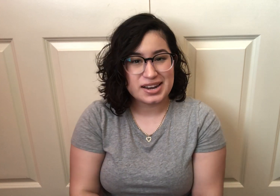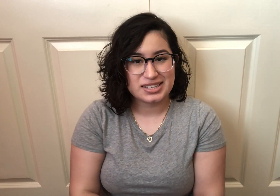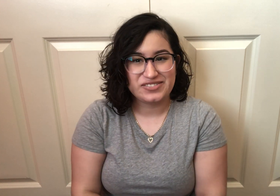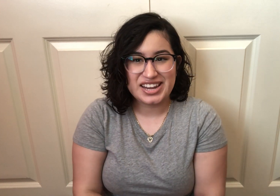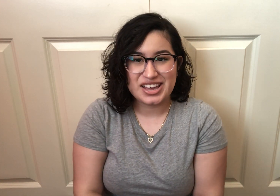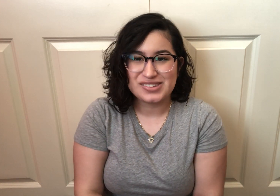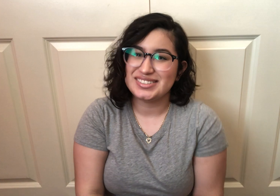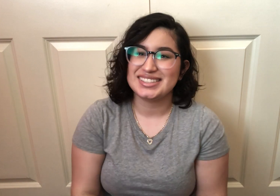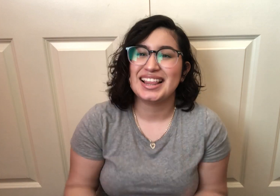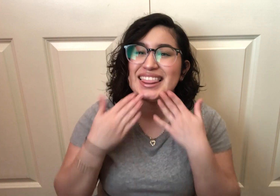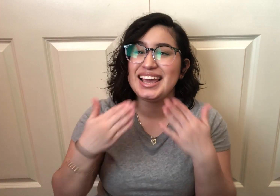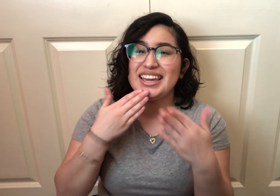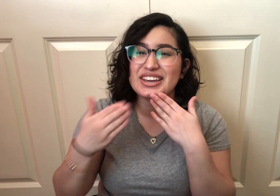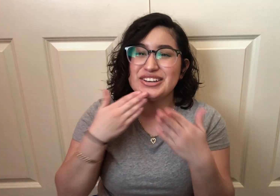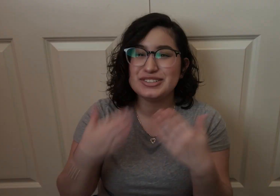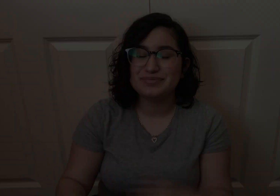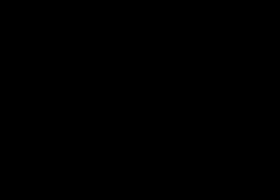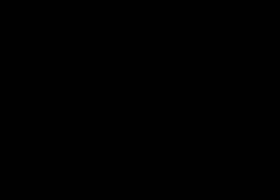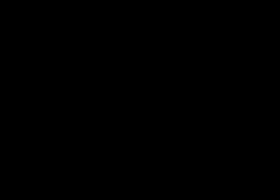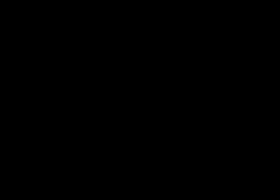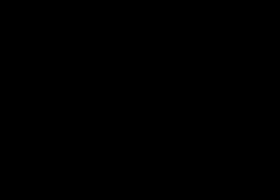my next video. Thank you!